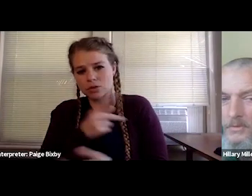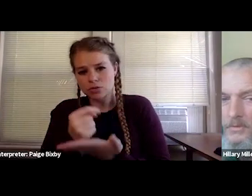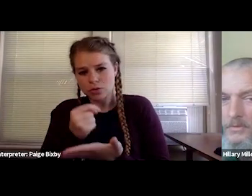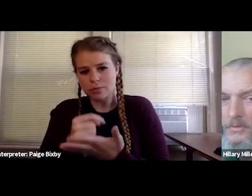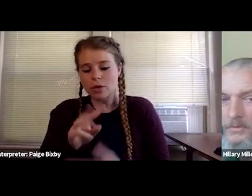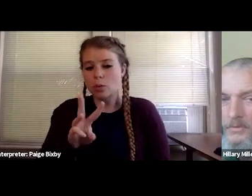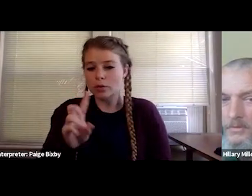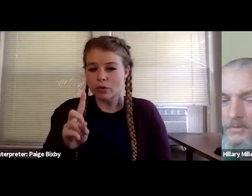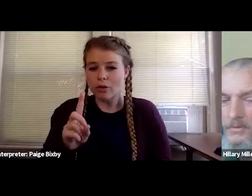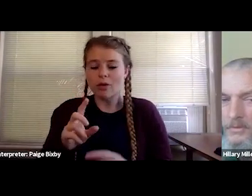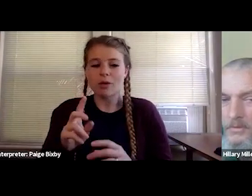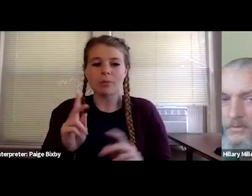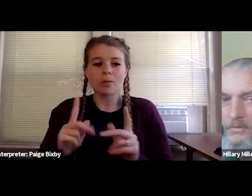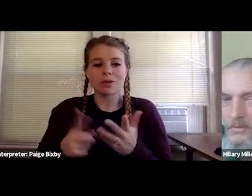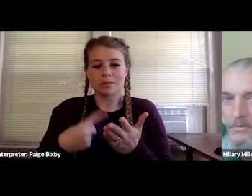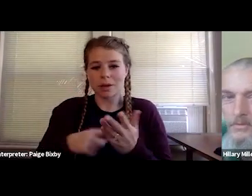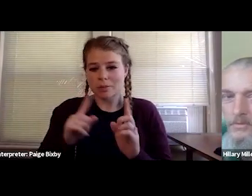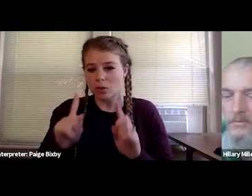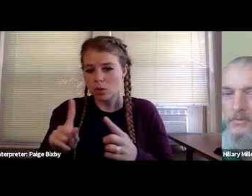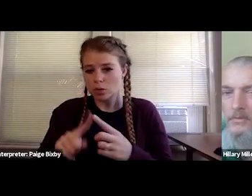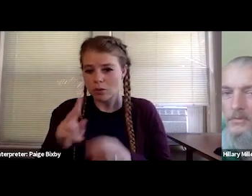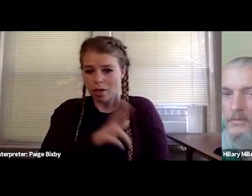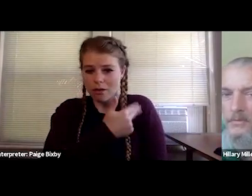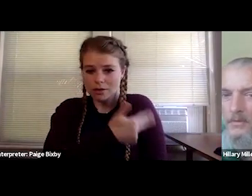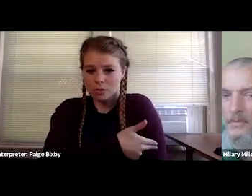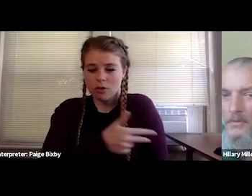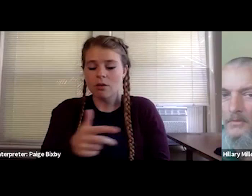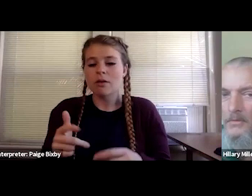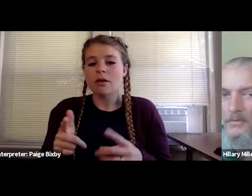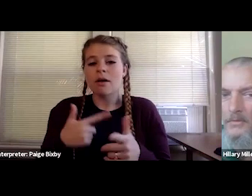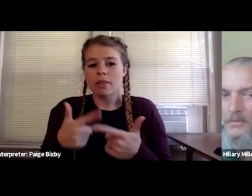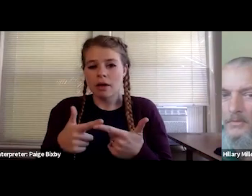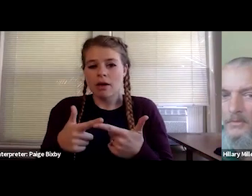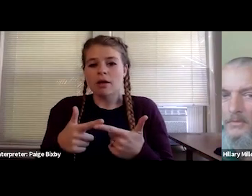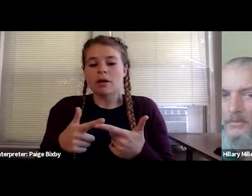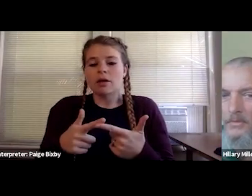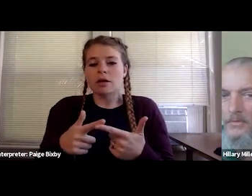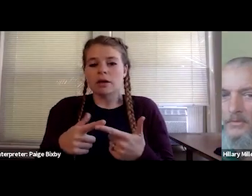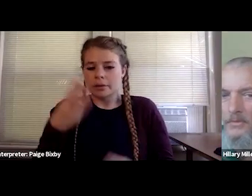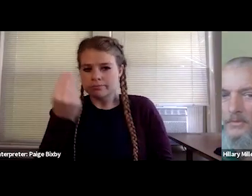sometimes people go to the hospital, are told, you know, that they need this drastic treatment for their wounds,